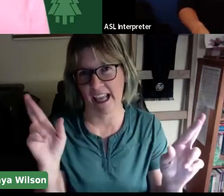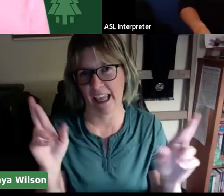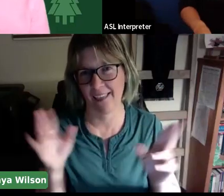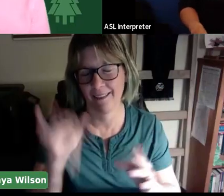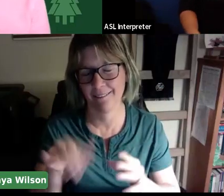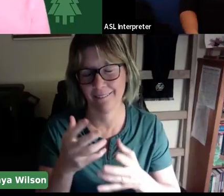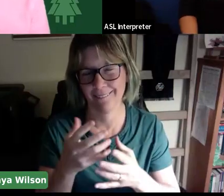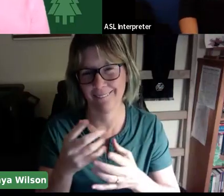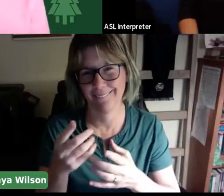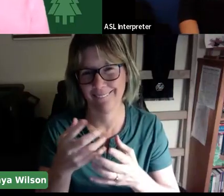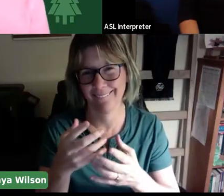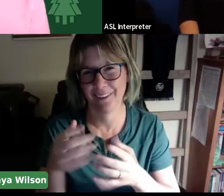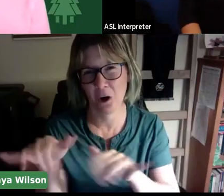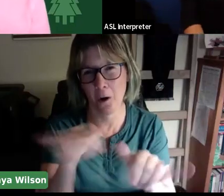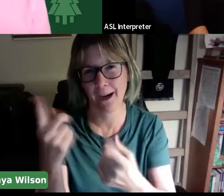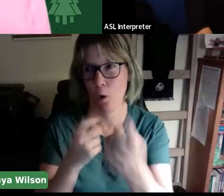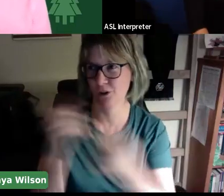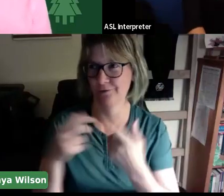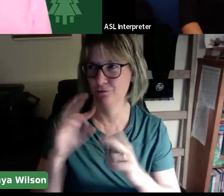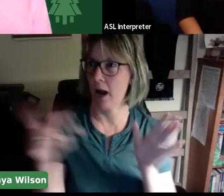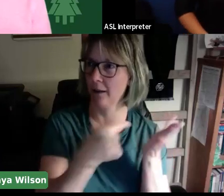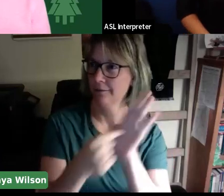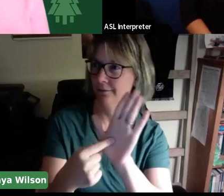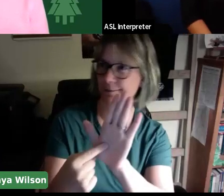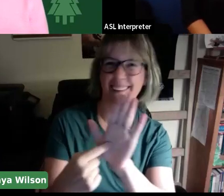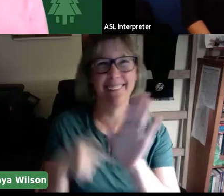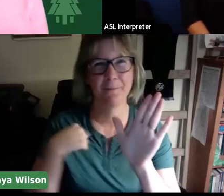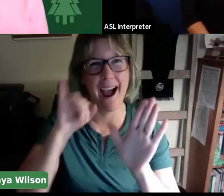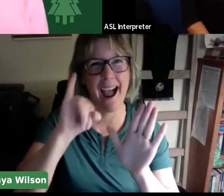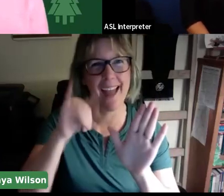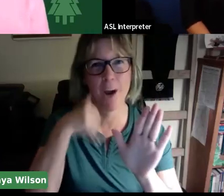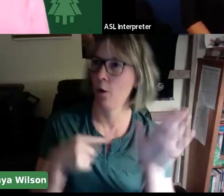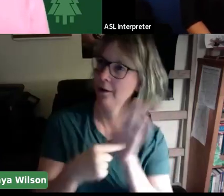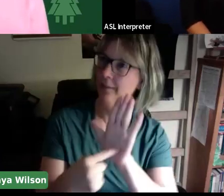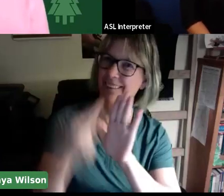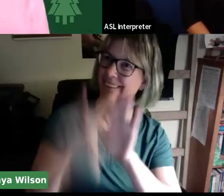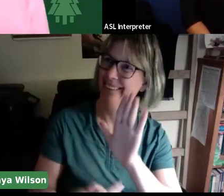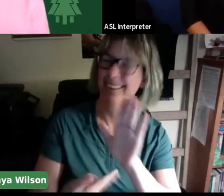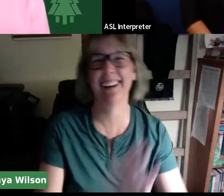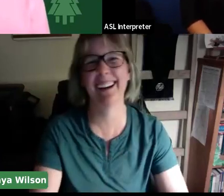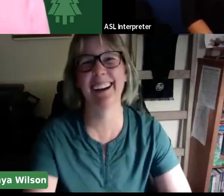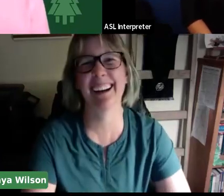a long running list ready that I can shoot out because that again is a commonly occurring question.